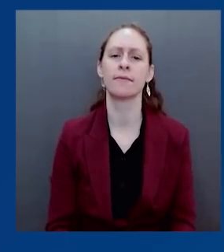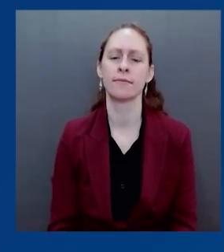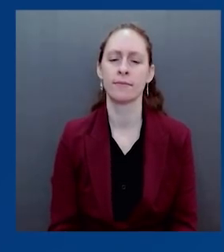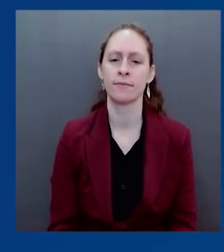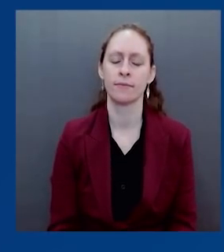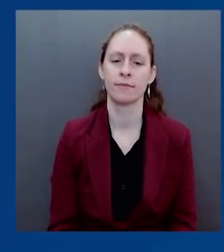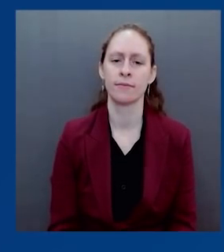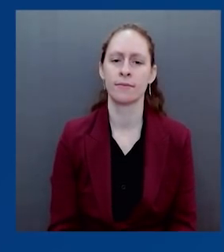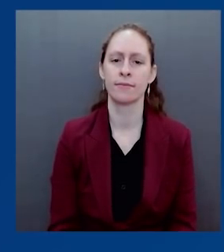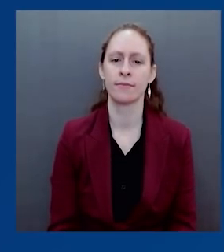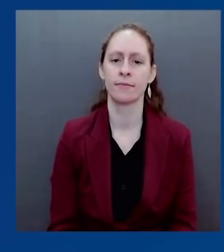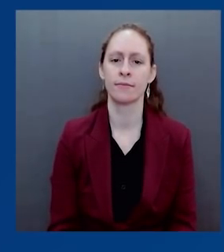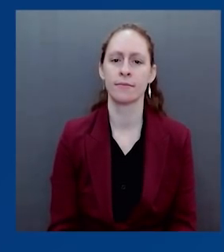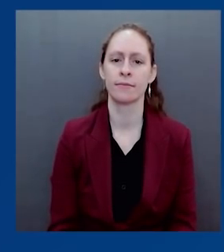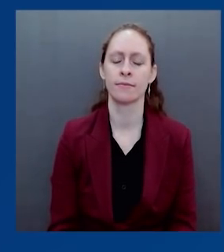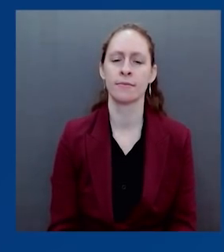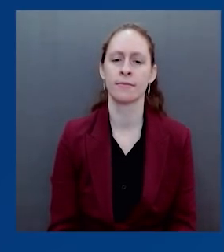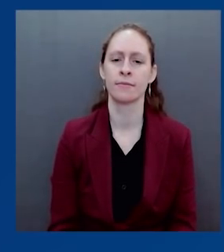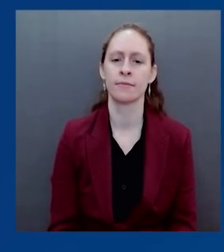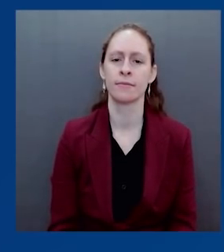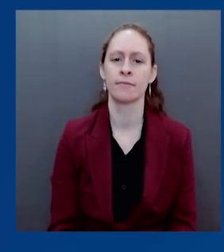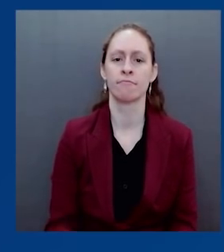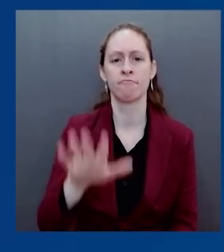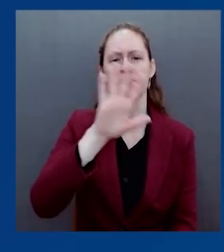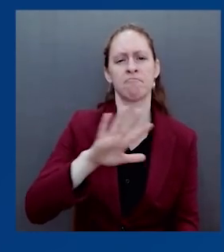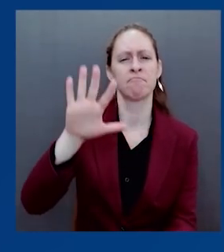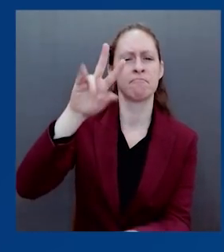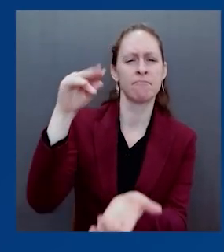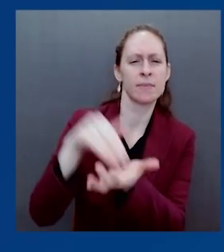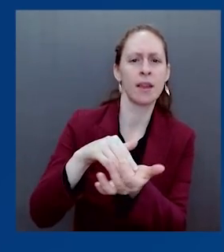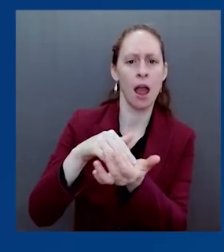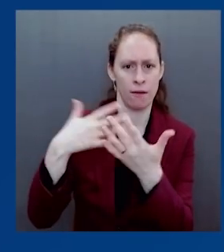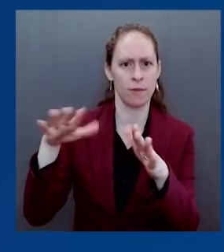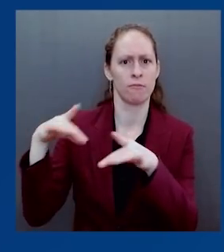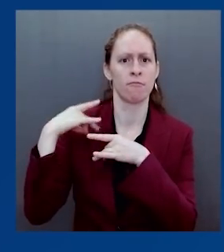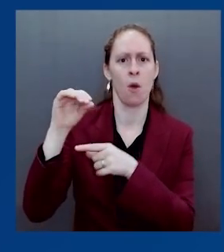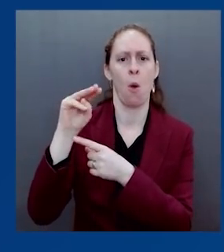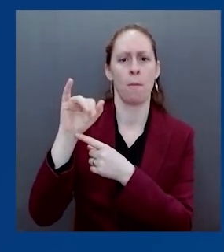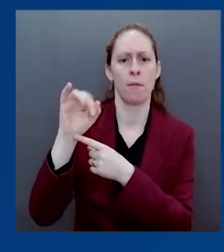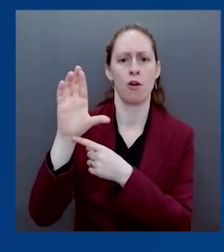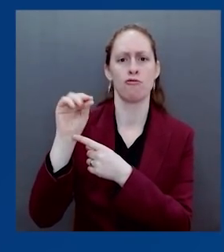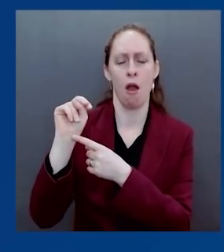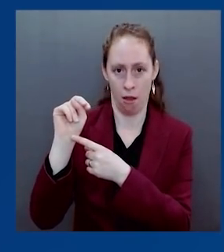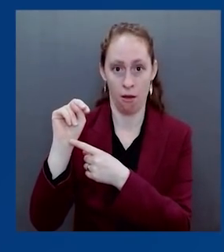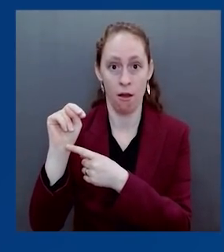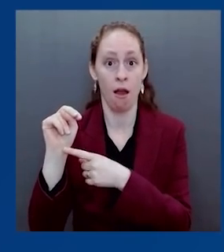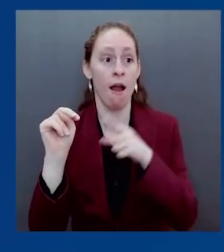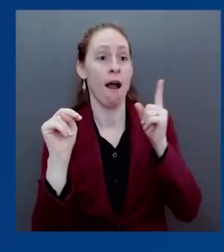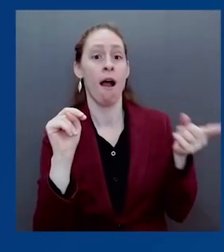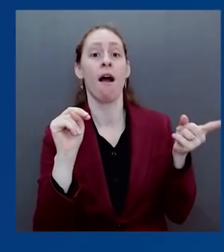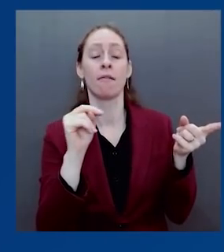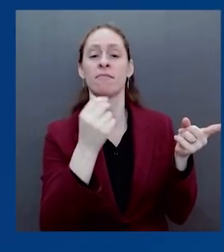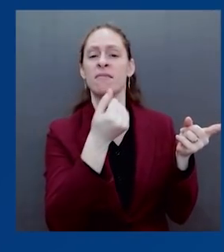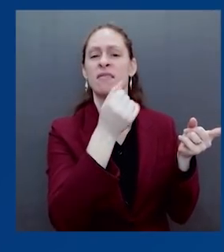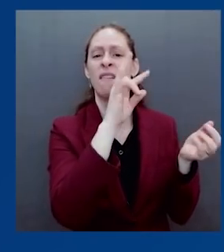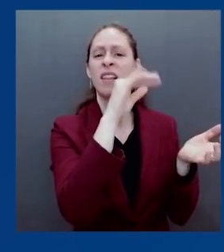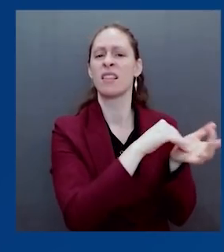compared with nearly 17,000 cases of Delta. Displayed on this slide are figures from this study.